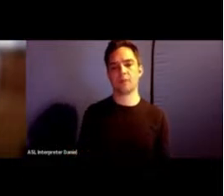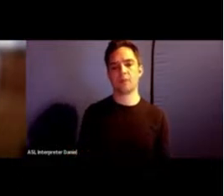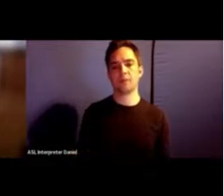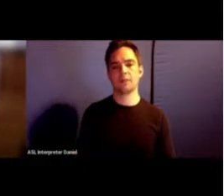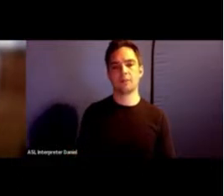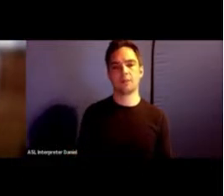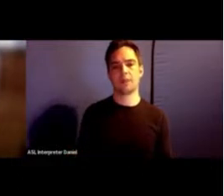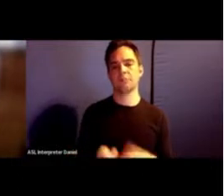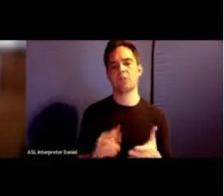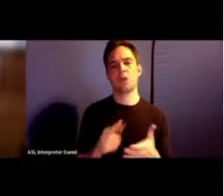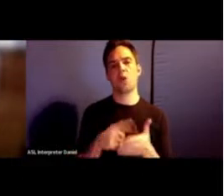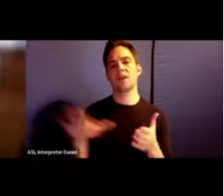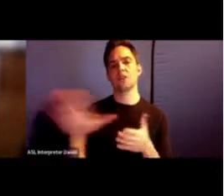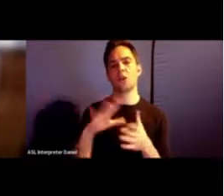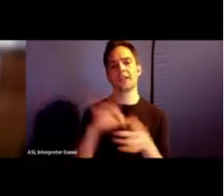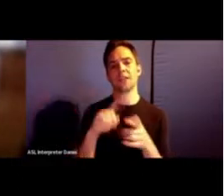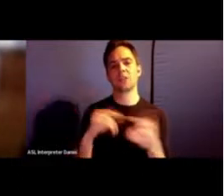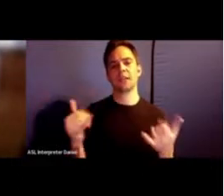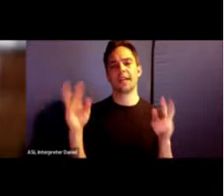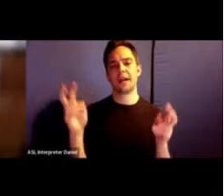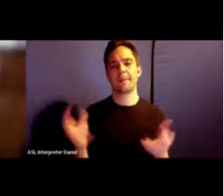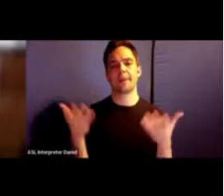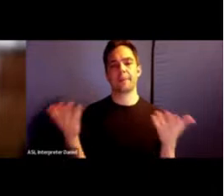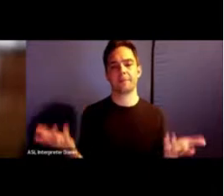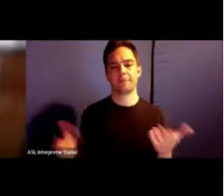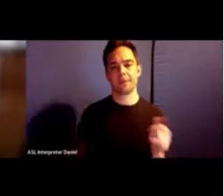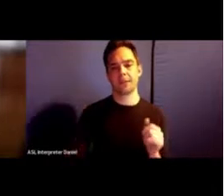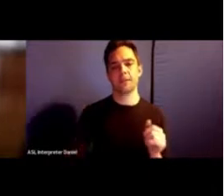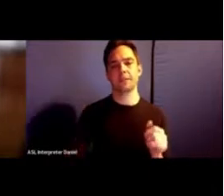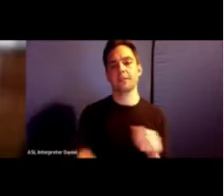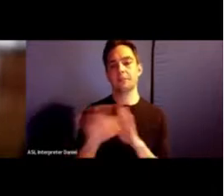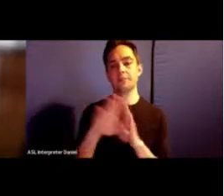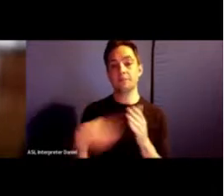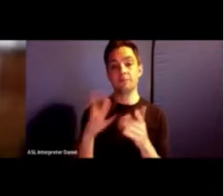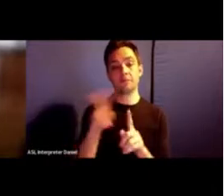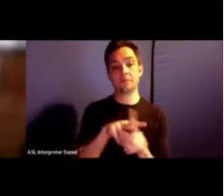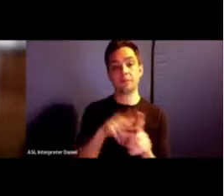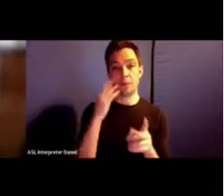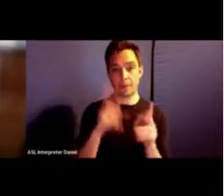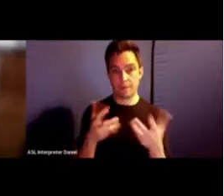what is your connection to today's topic? You can select all that apply. We know people fit into many of these